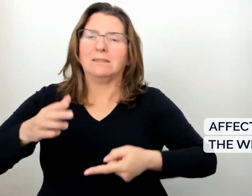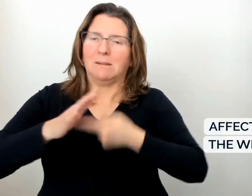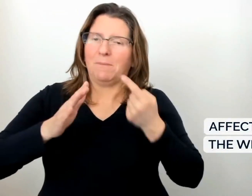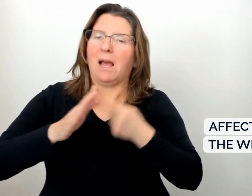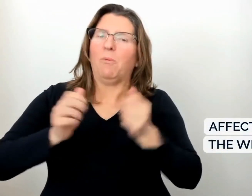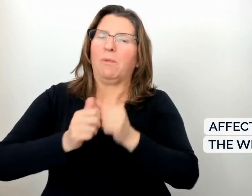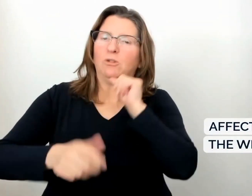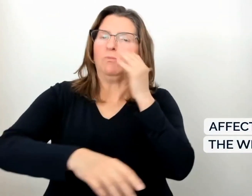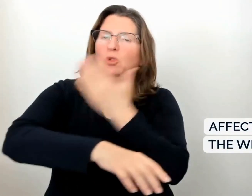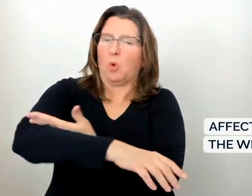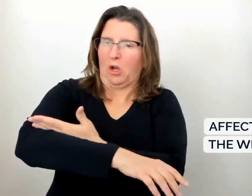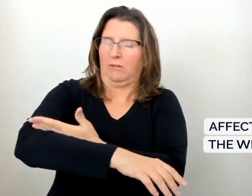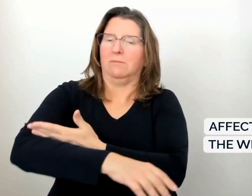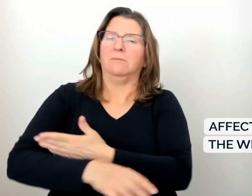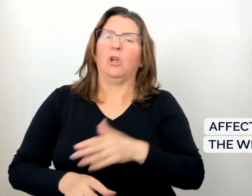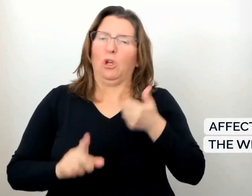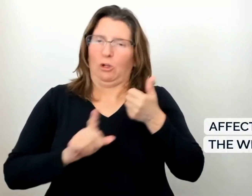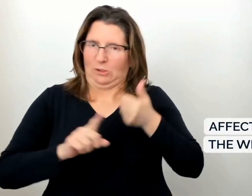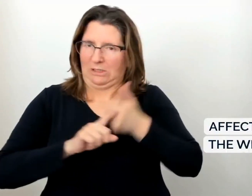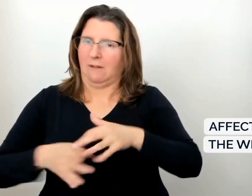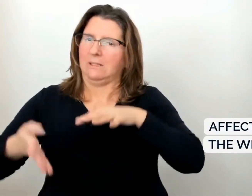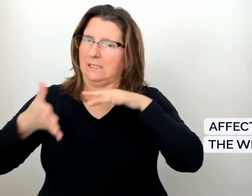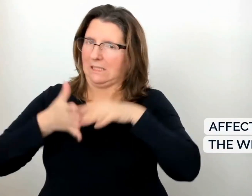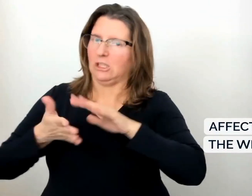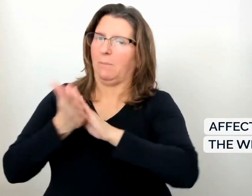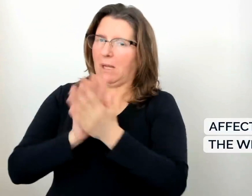Over the years, I have had several confrontations with my daughter.